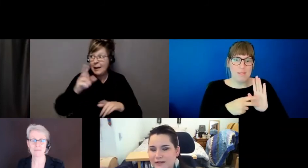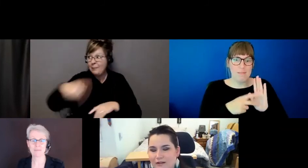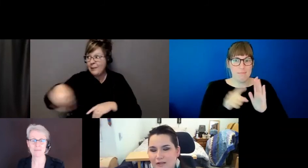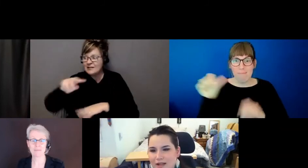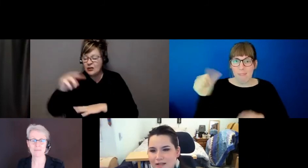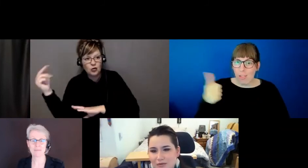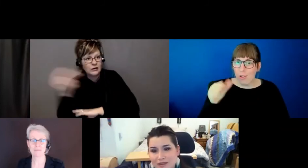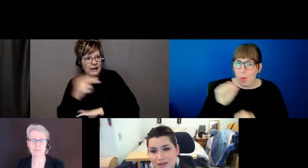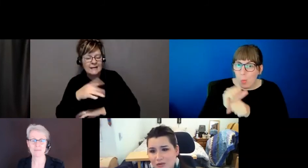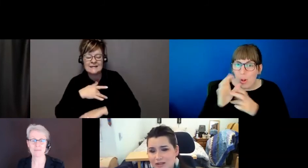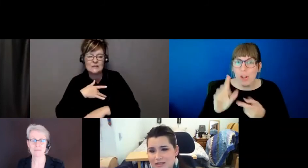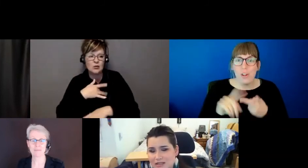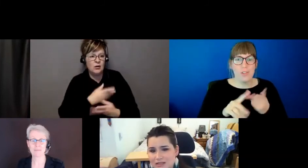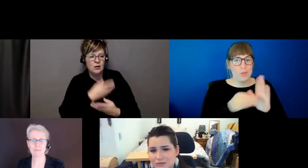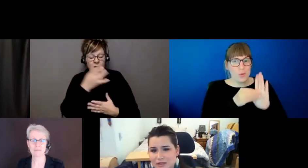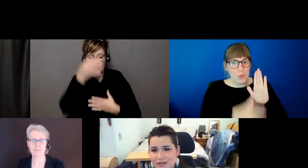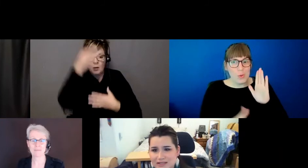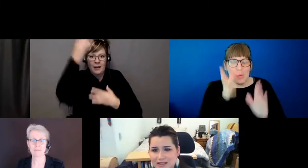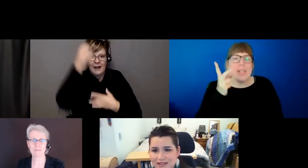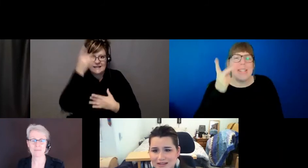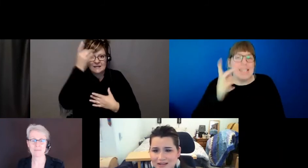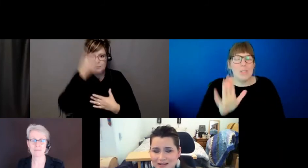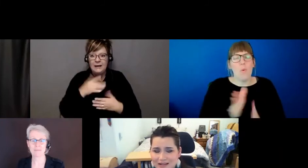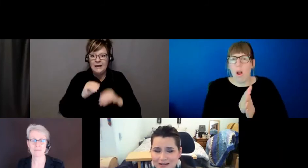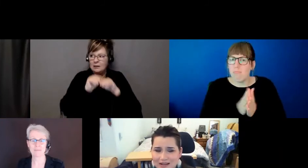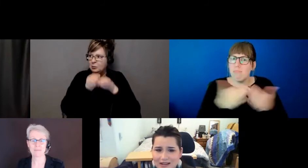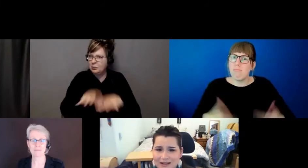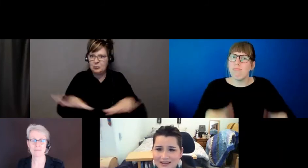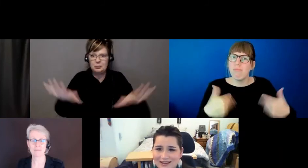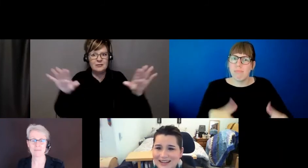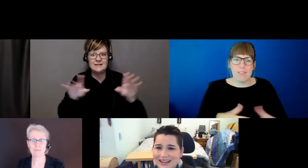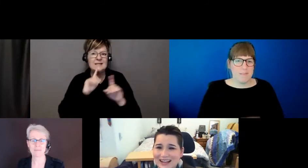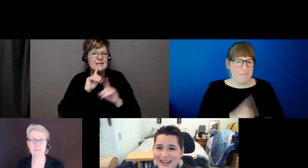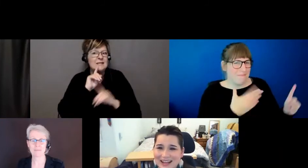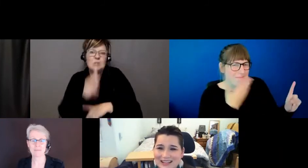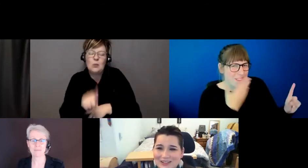AND ALL THAT. SO THANK YOU. THAT IS REALLY AMAZING. >> Maxime: MERCI. >> Kristina: AND